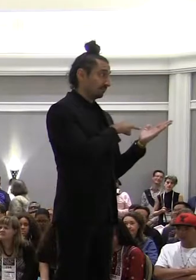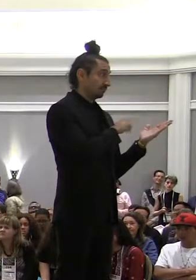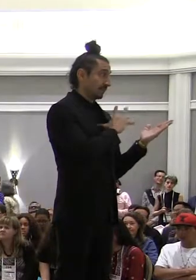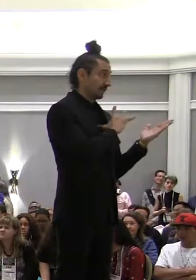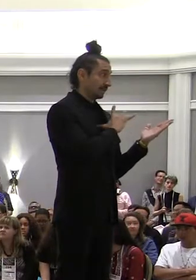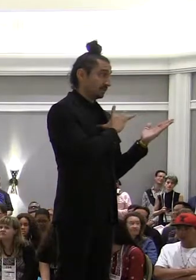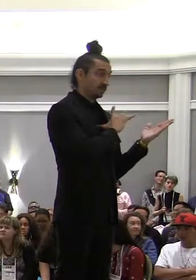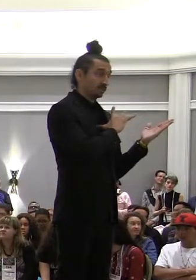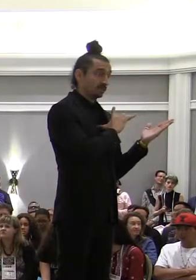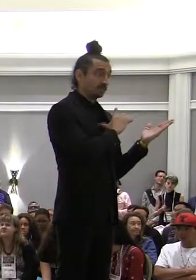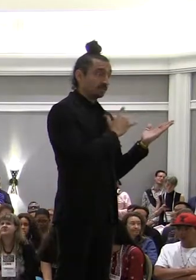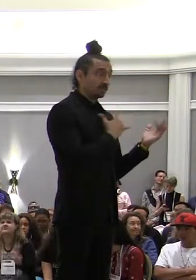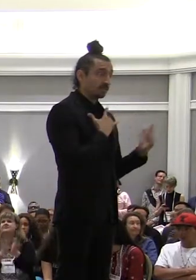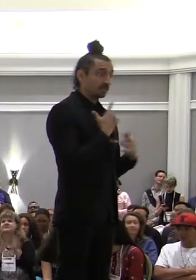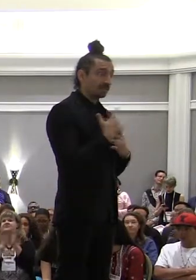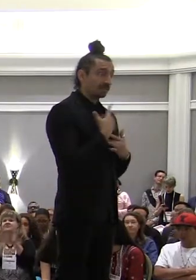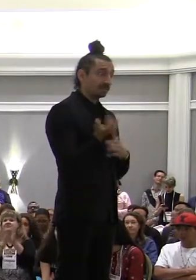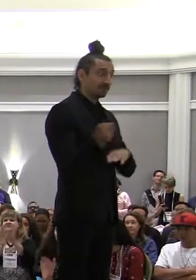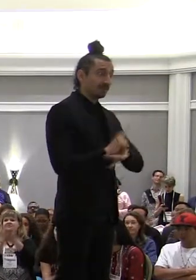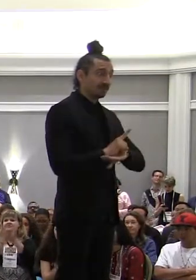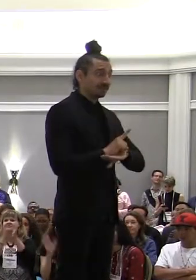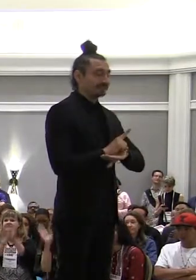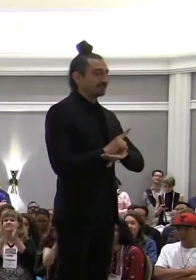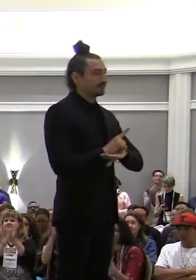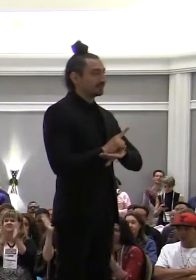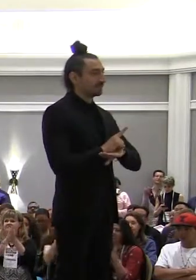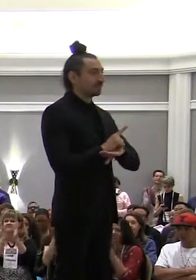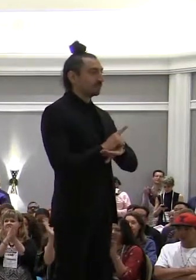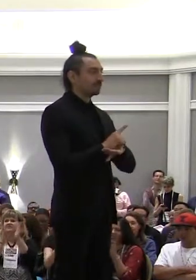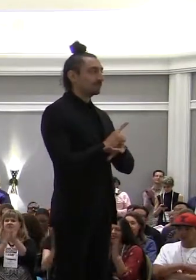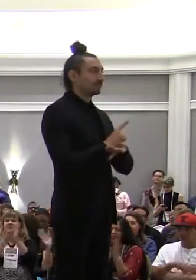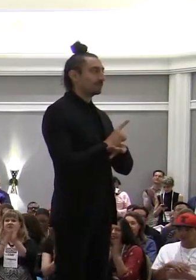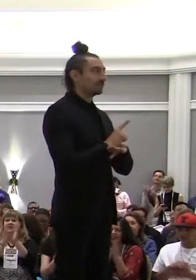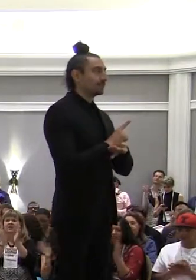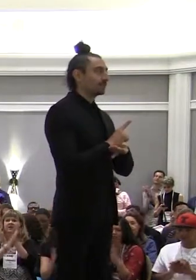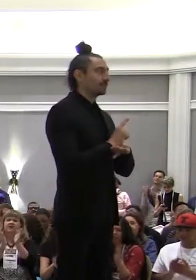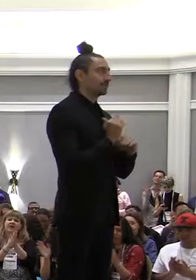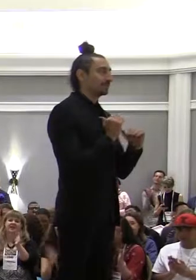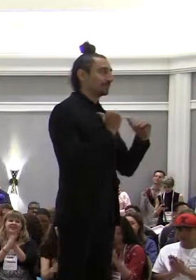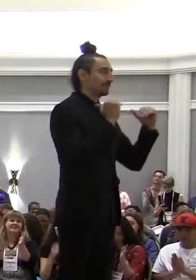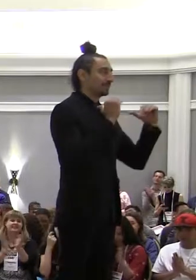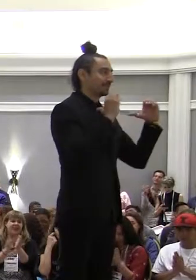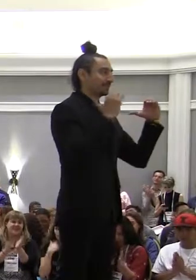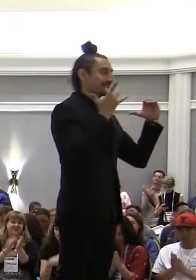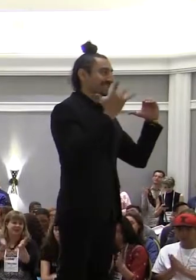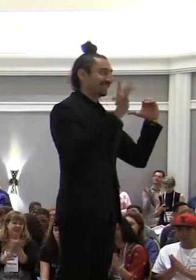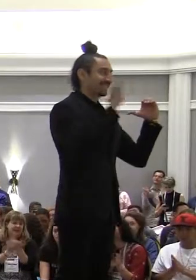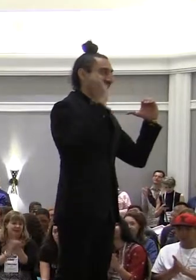So we are sad to lose Cheryl but we are excited about her. Guys, we turned that around today.